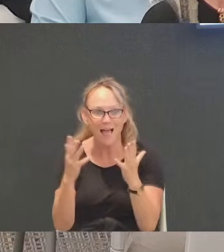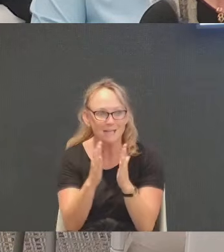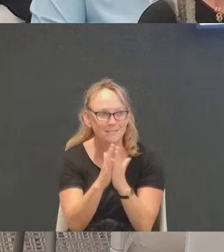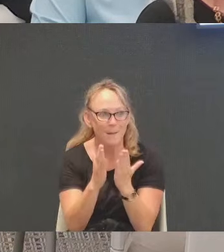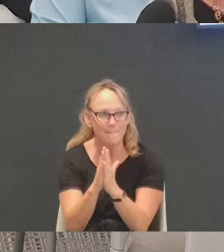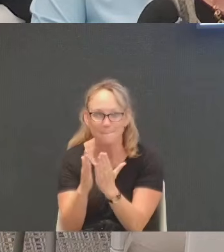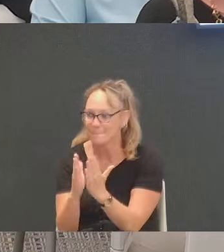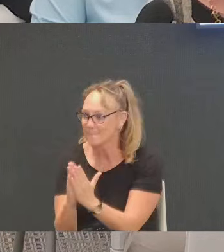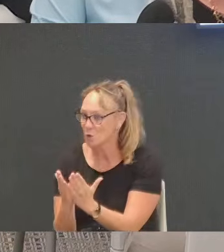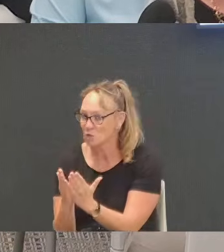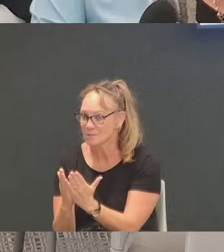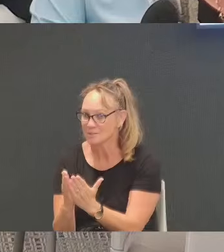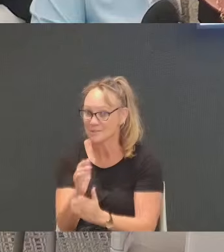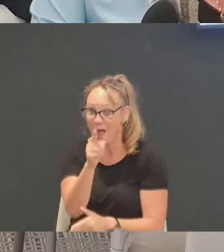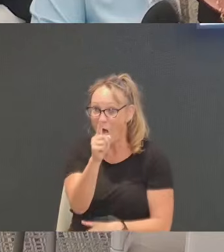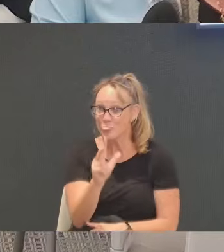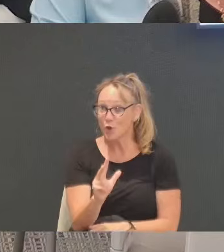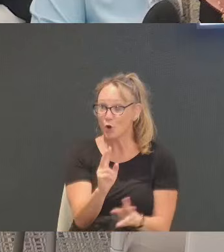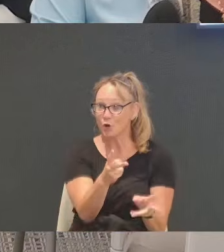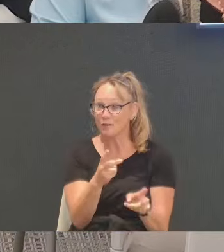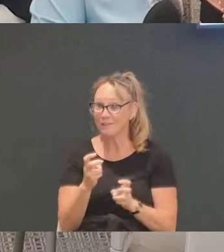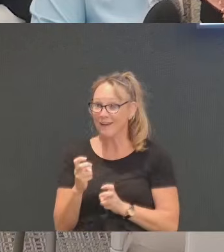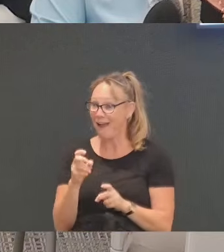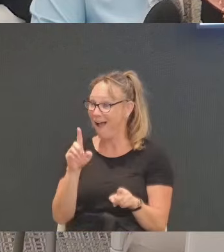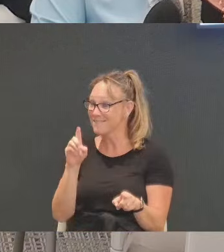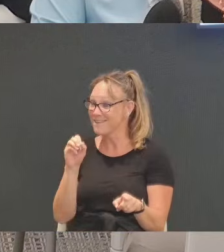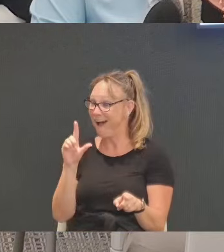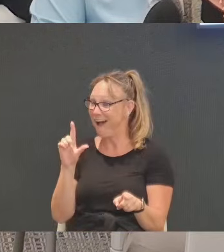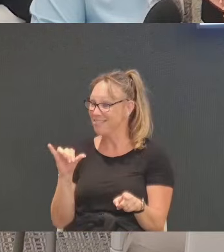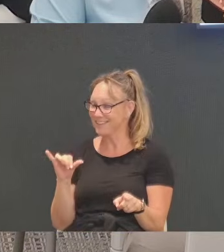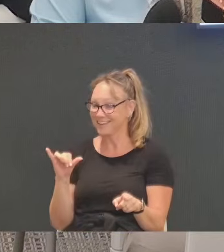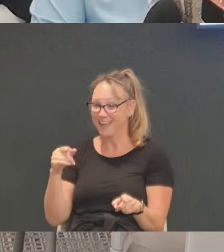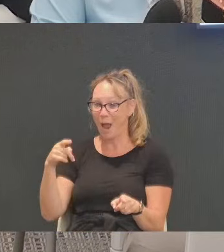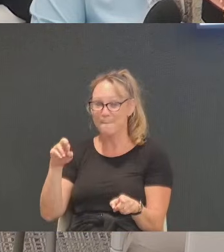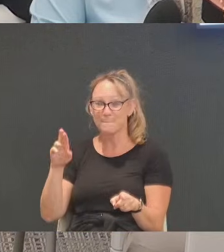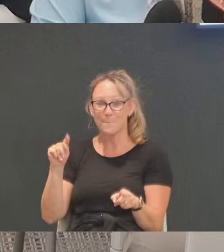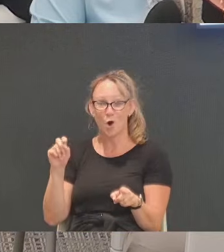come from Dolly Parton. So, we are grateful for Dolly Parton, thankful for her. If the world